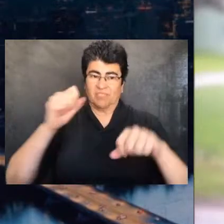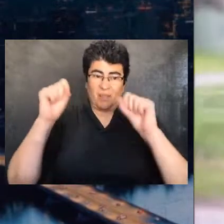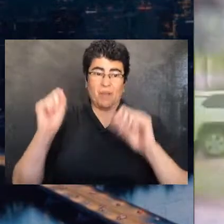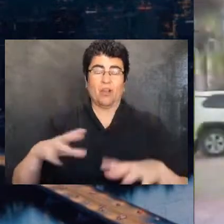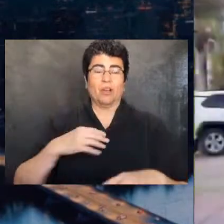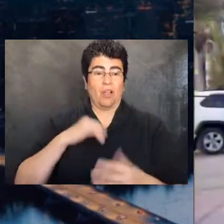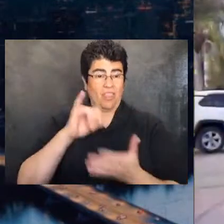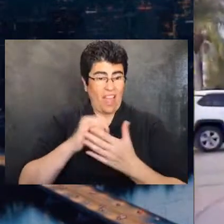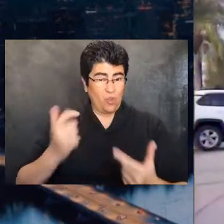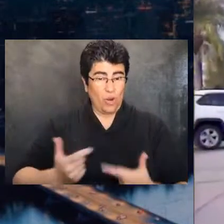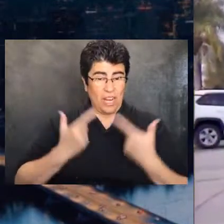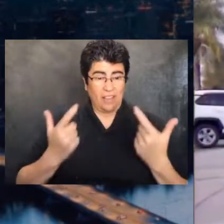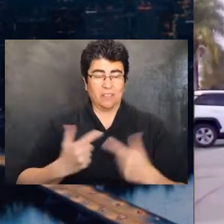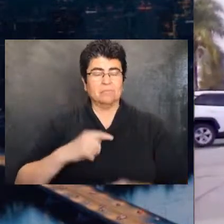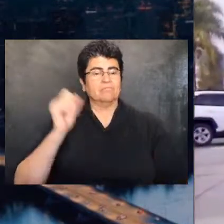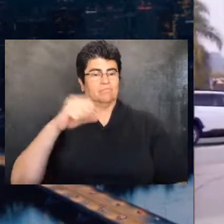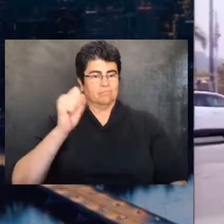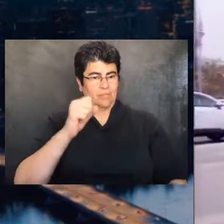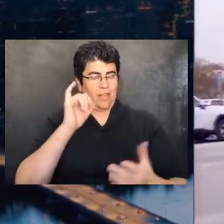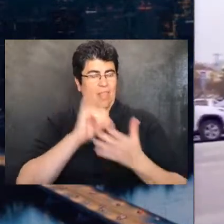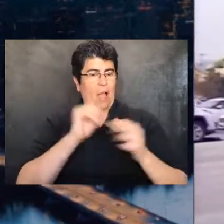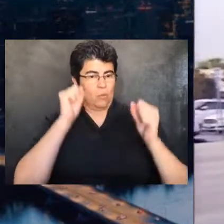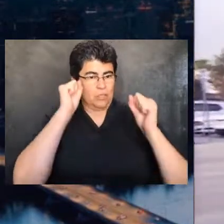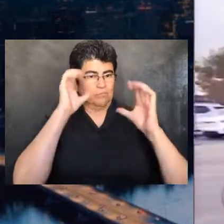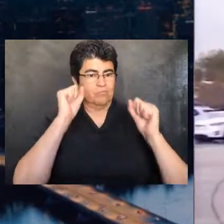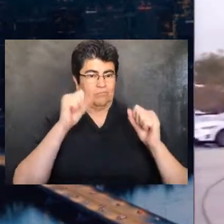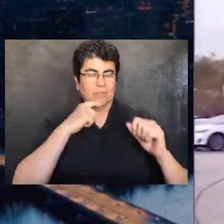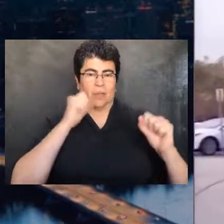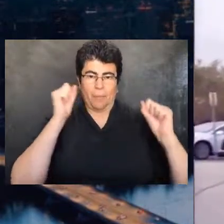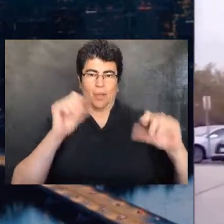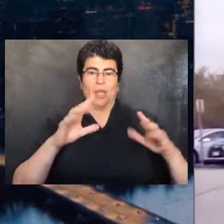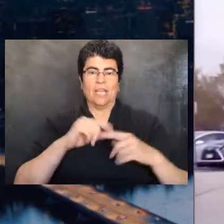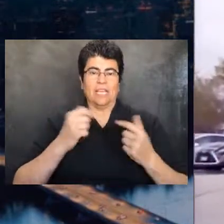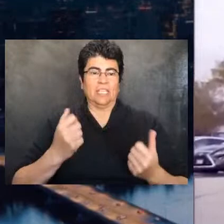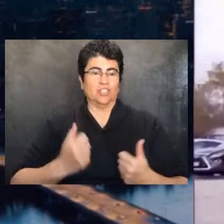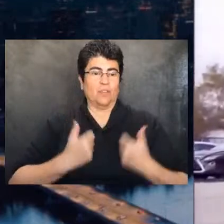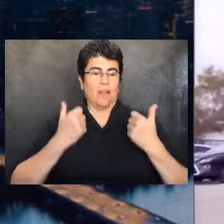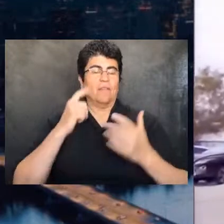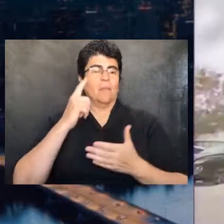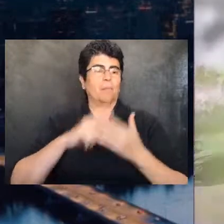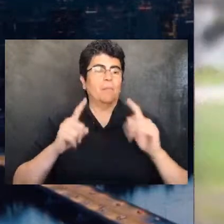It was a miracle he survived. What he did next was just as incredible.